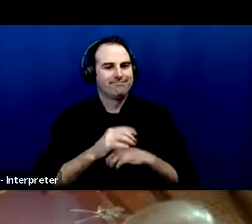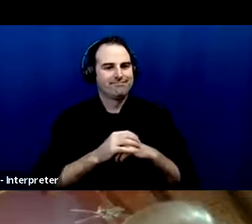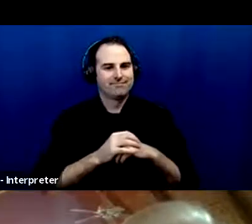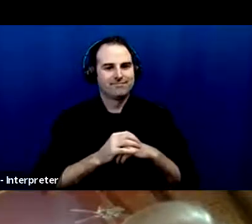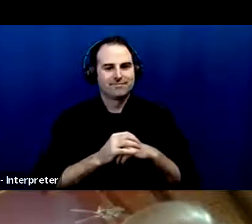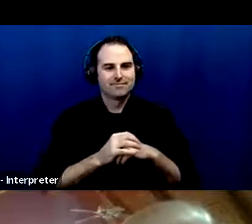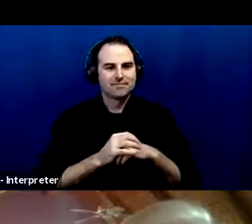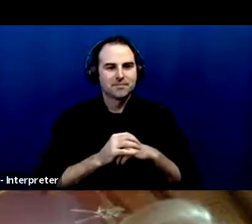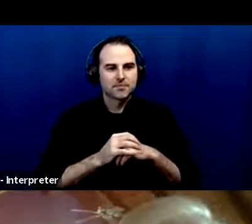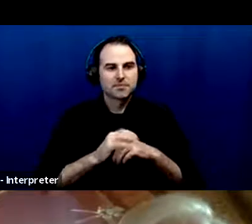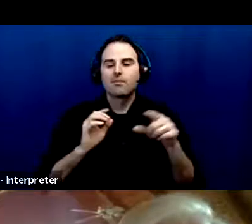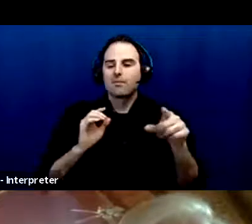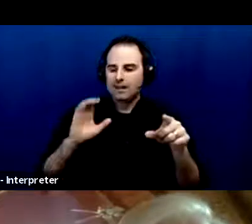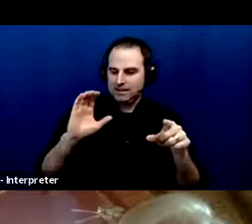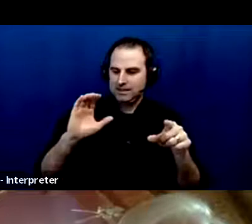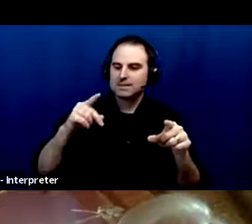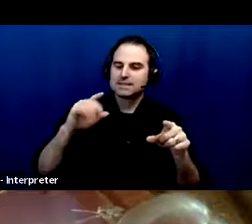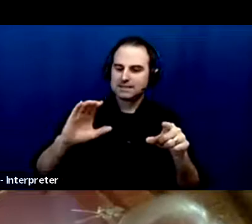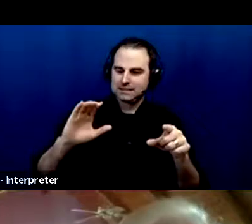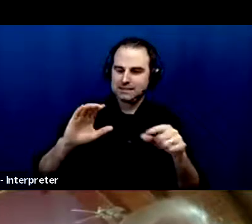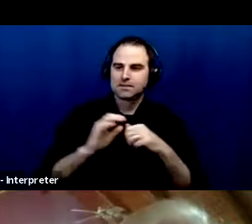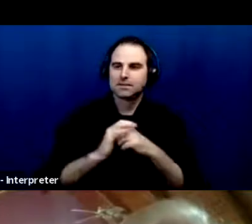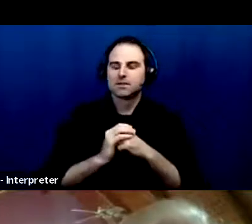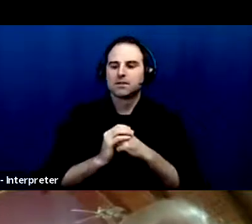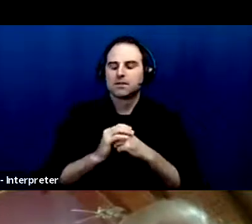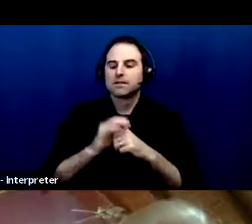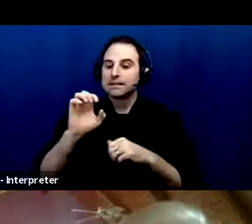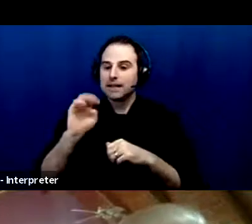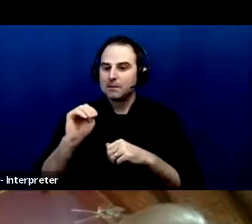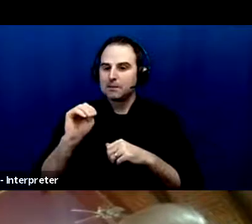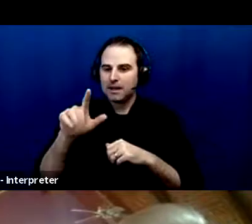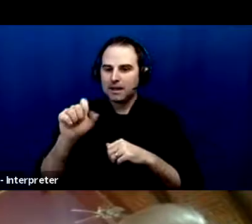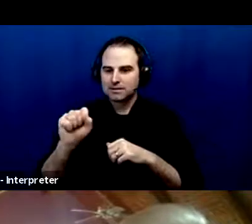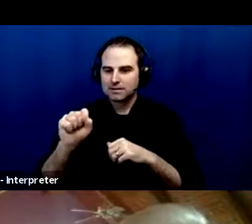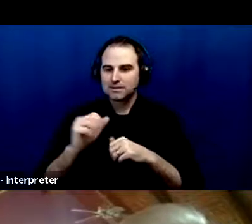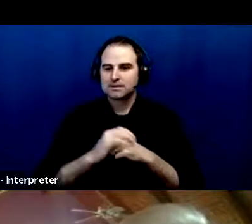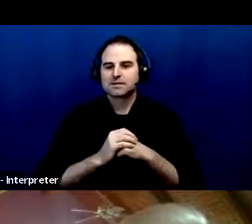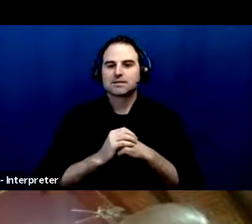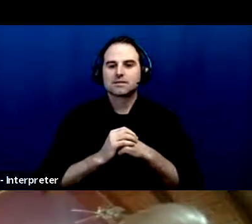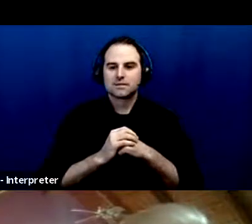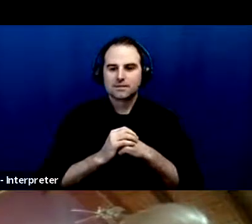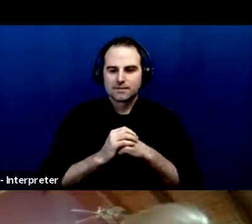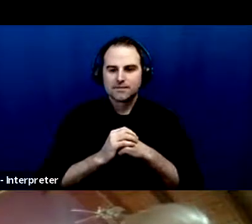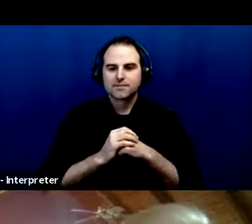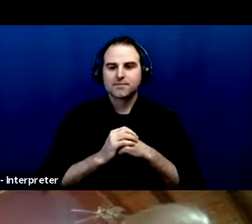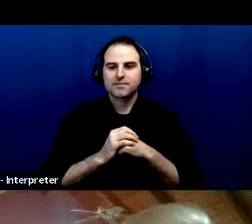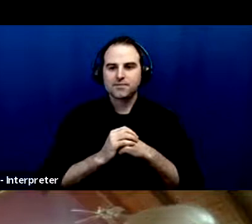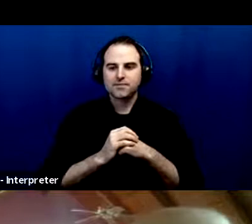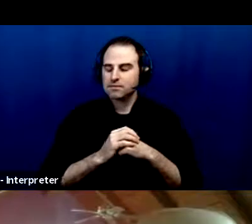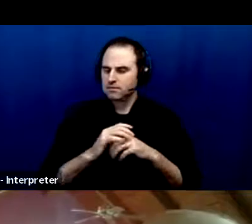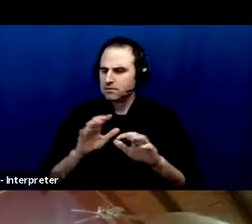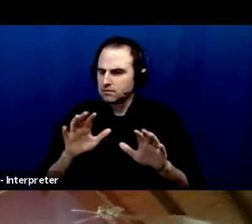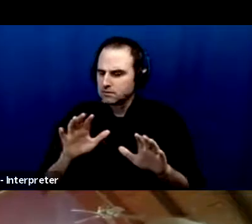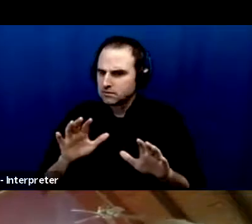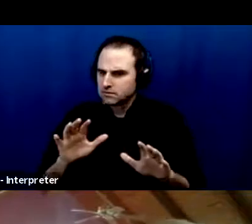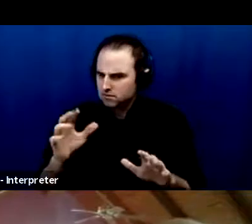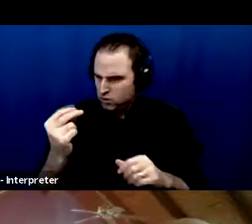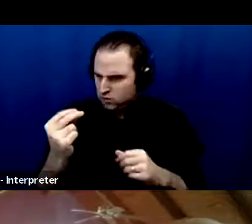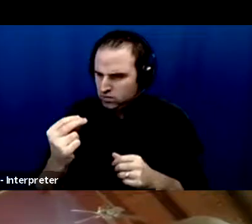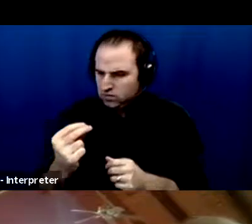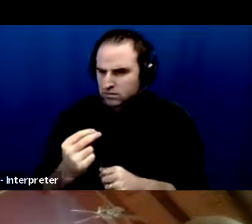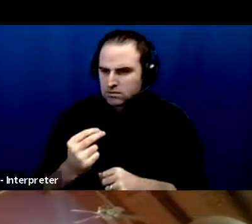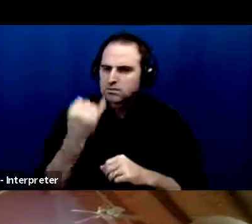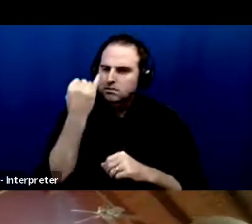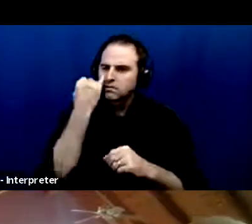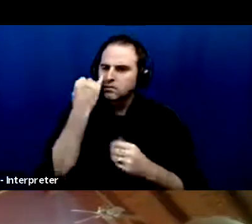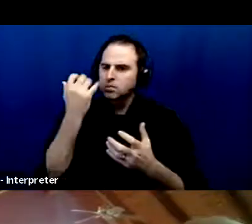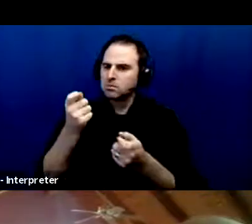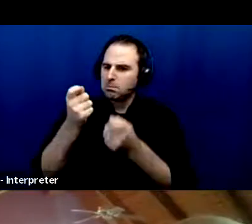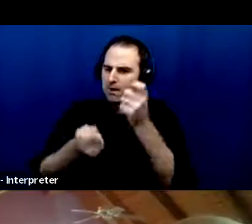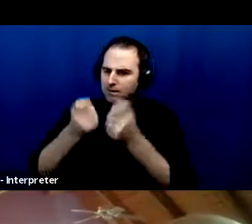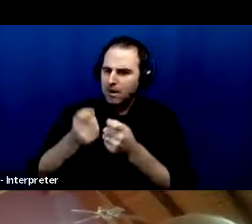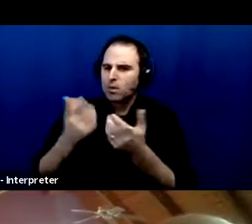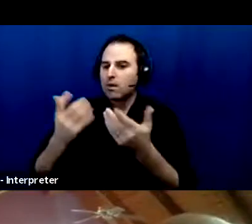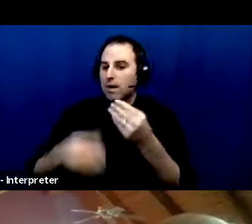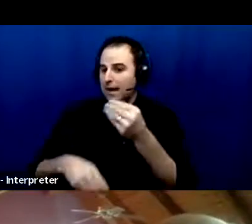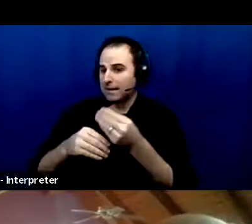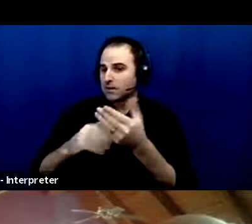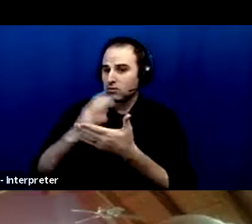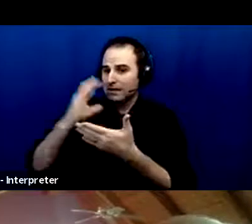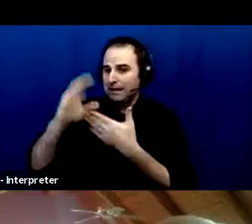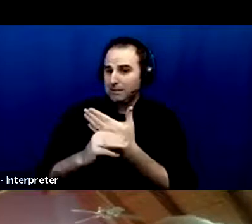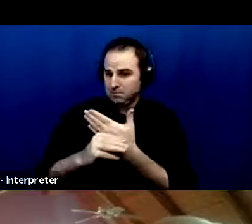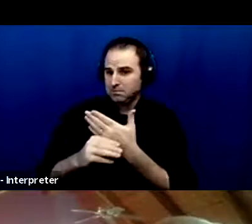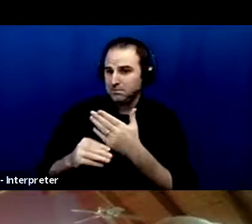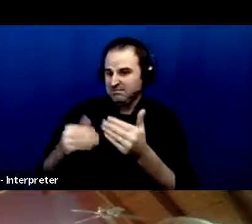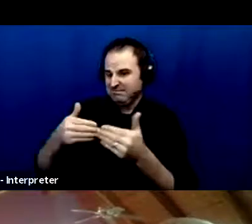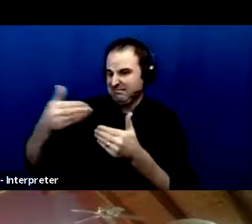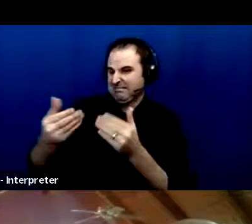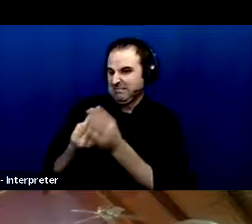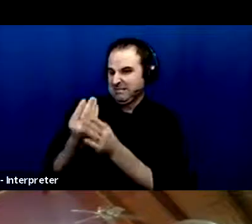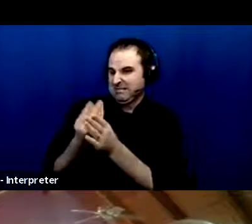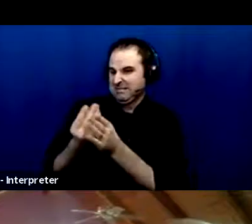CPC. Okay. emls. No, oh, but your buddy if you want to modify or add any curriculum in the spring, right, you need to get it in this